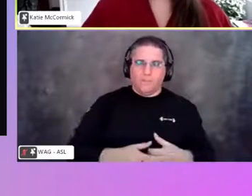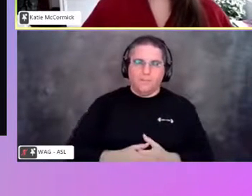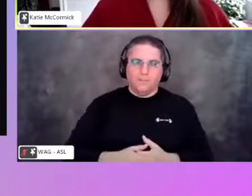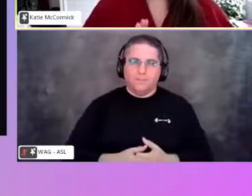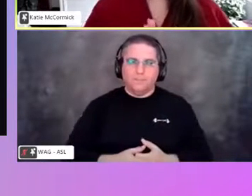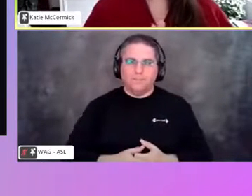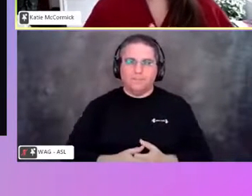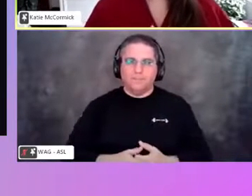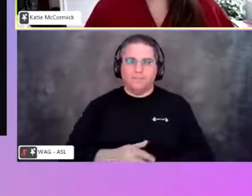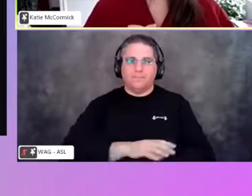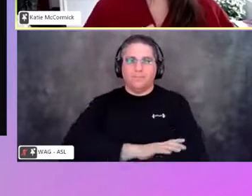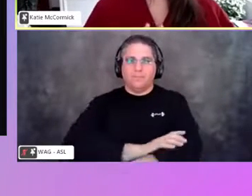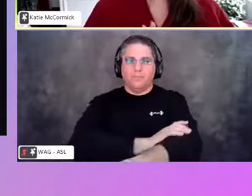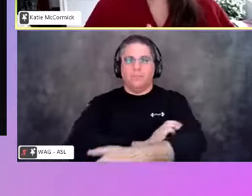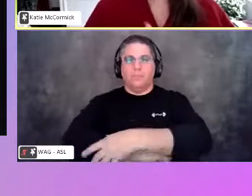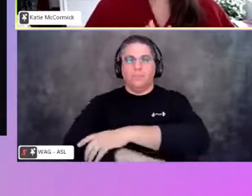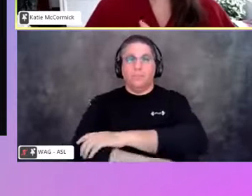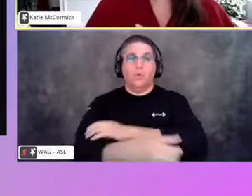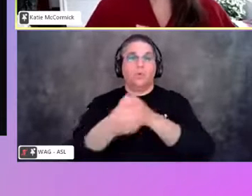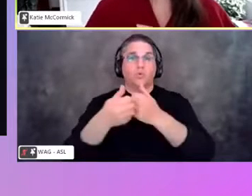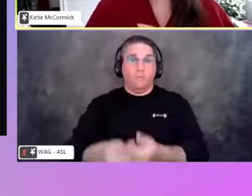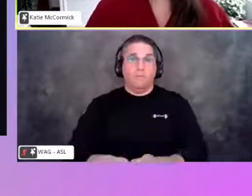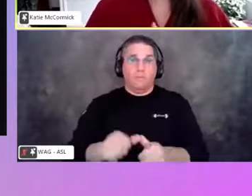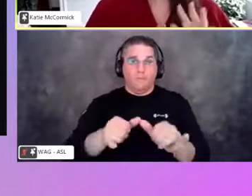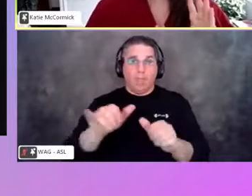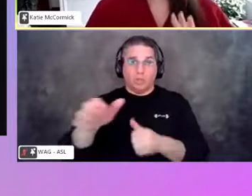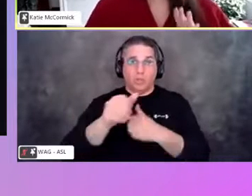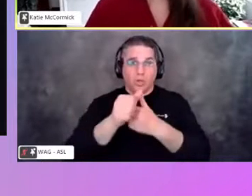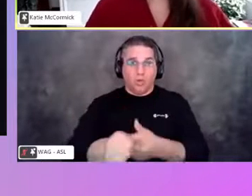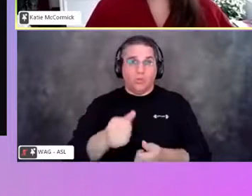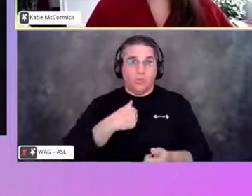violations throughout our coding as a developer writes their code.